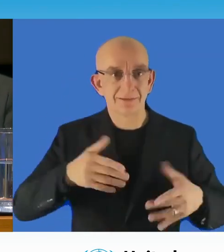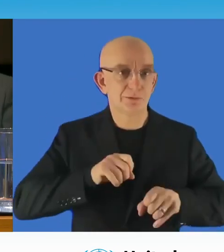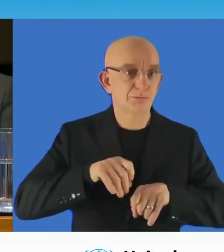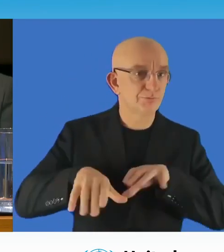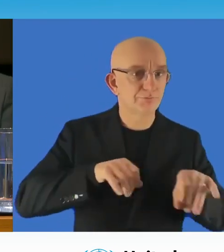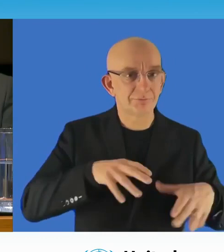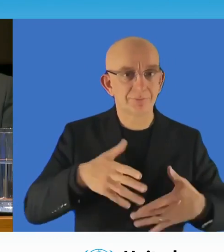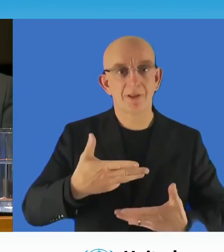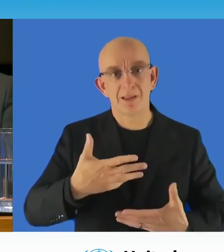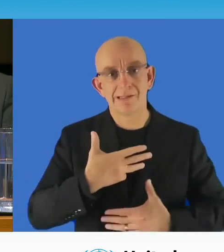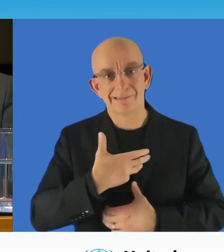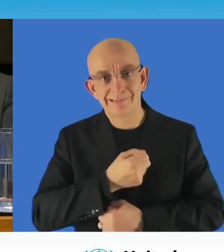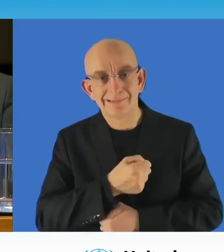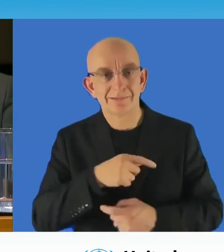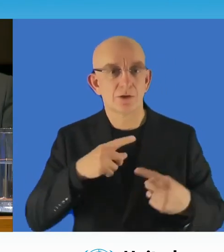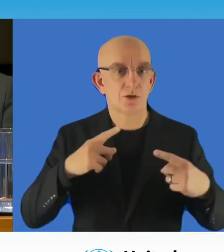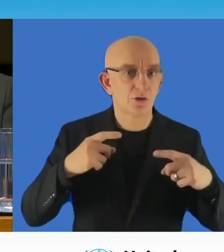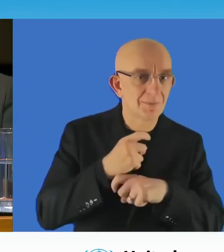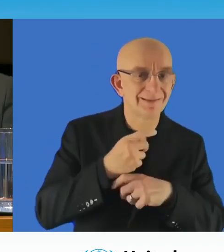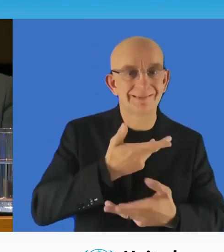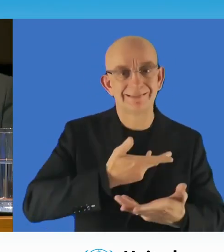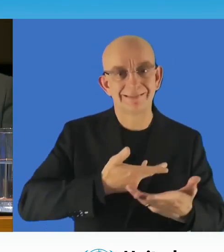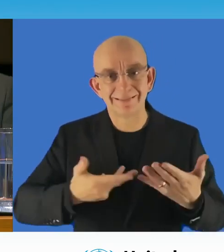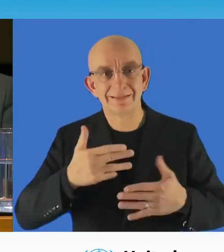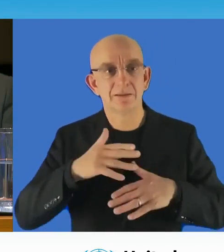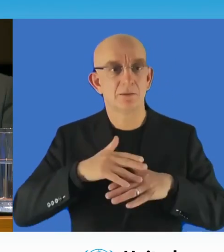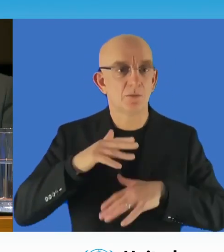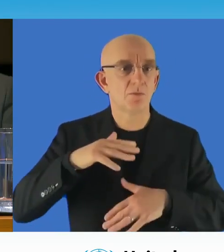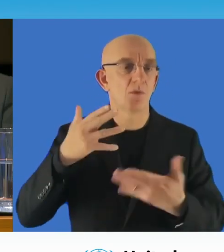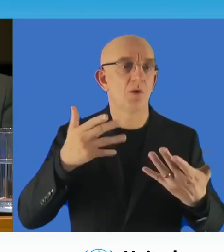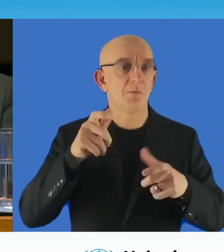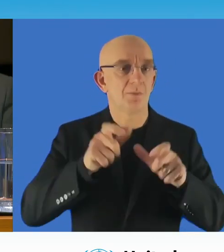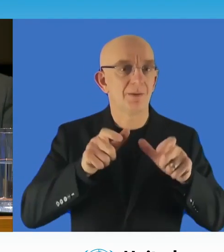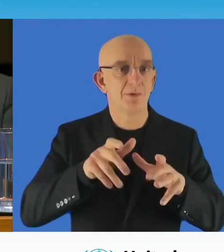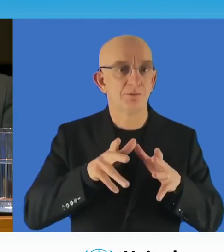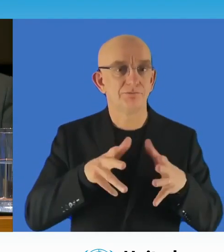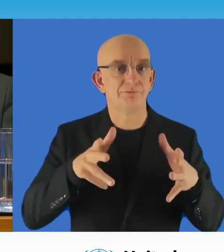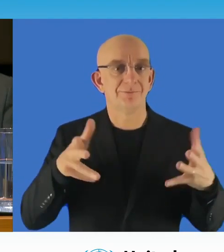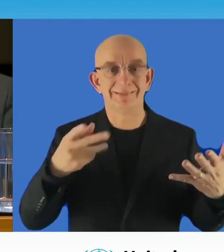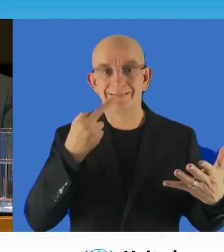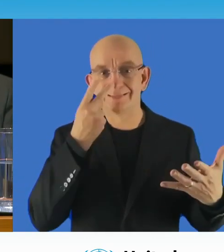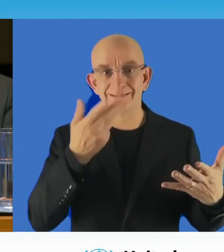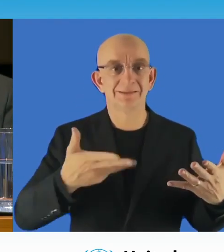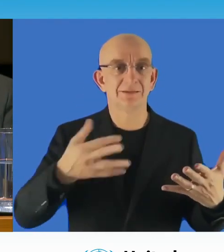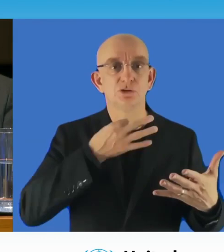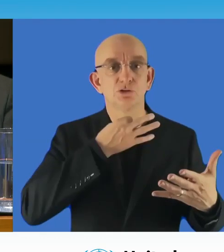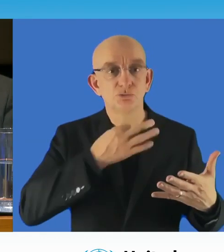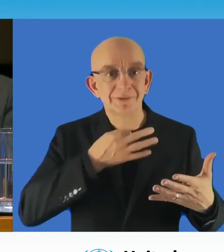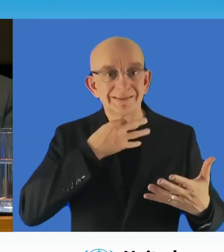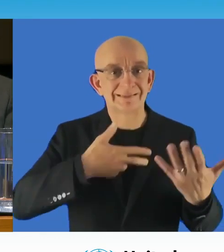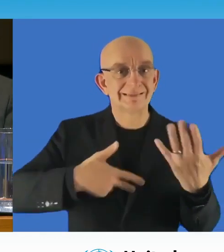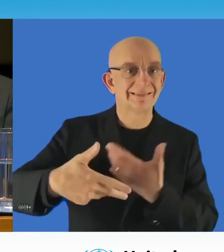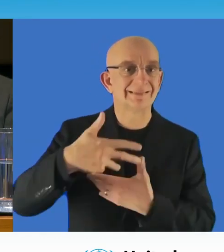themselves in situations of risk and humanitarian emergencies as highlighted by the sub theme and